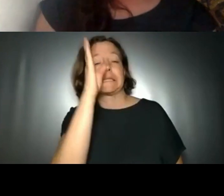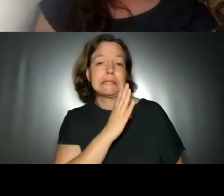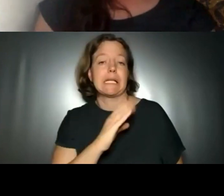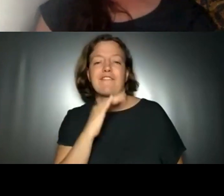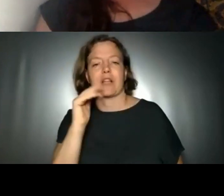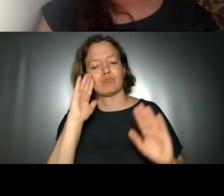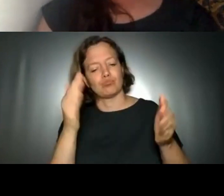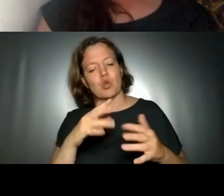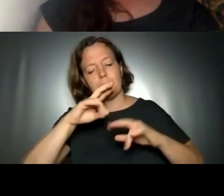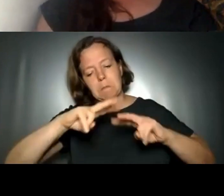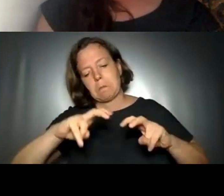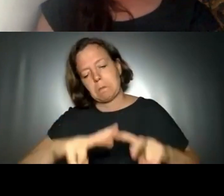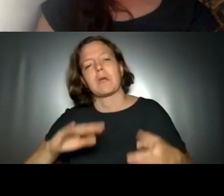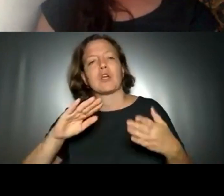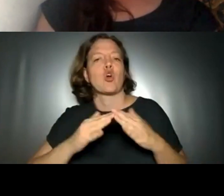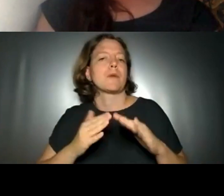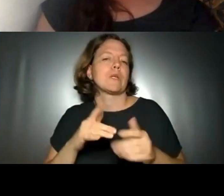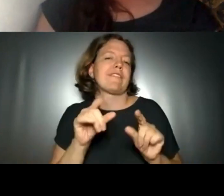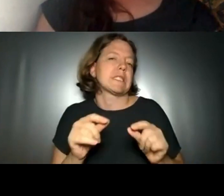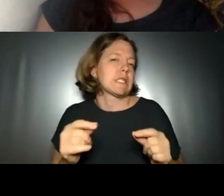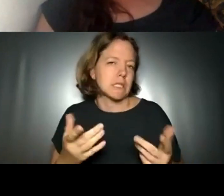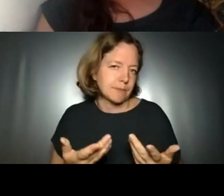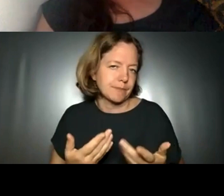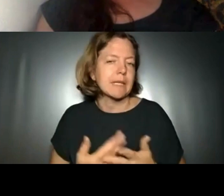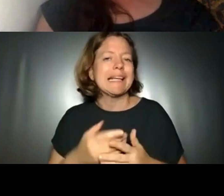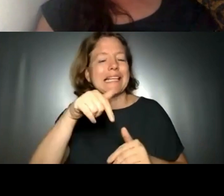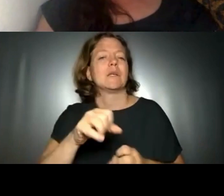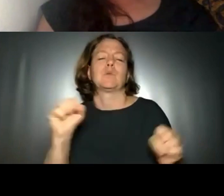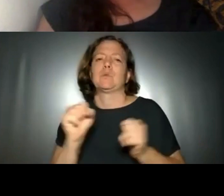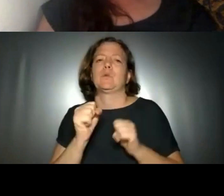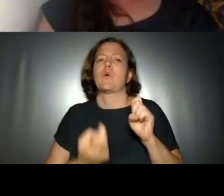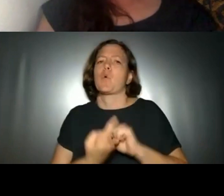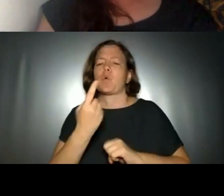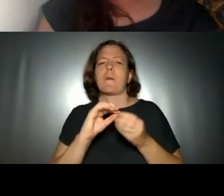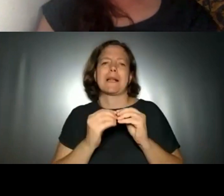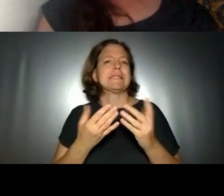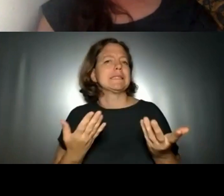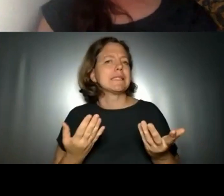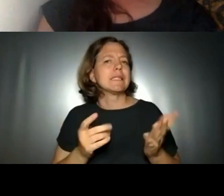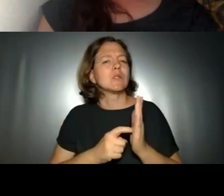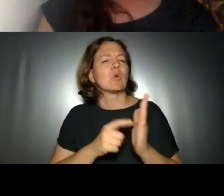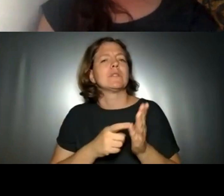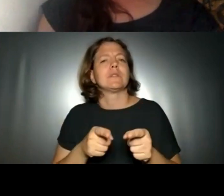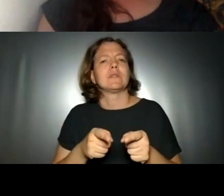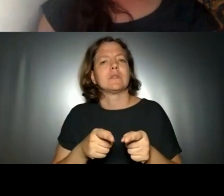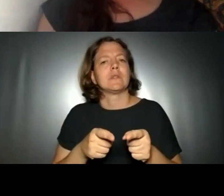Here it is very much more complicated because for the most parts of the people don't have the safe spaces